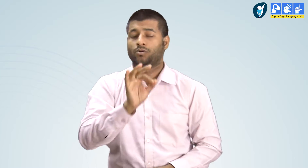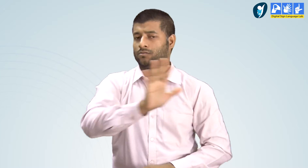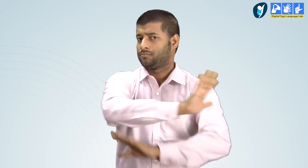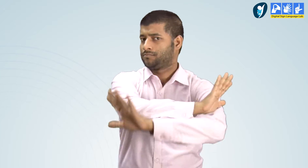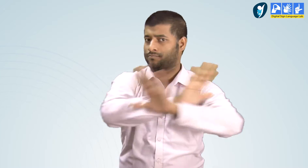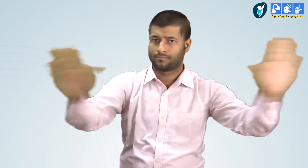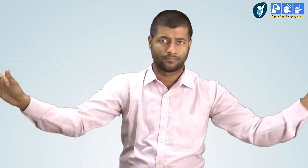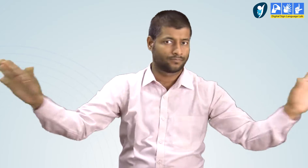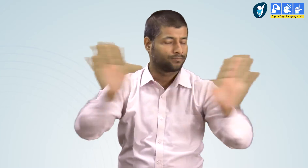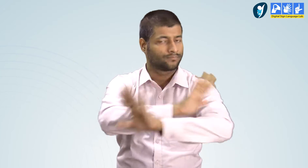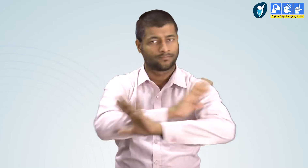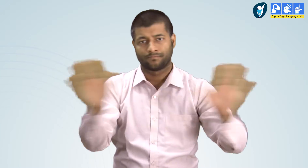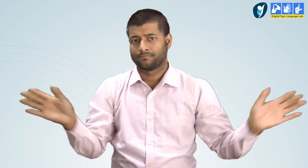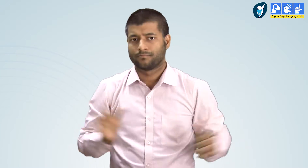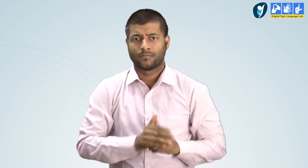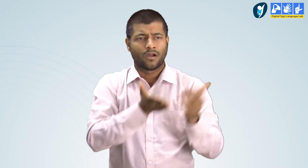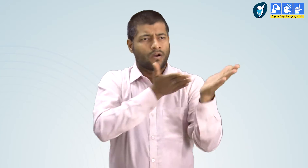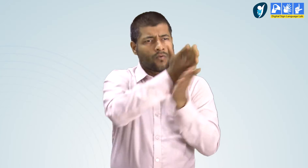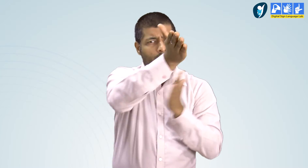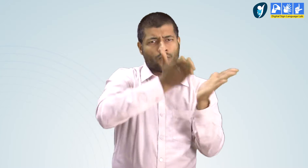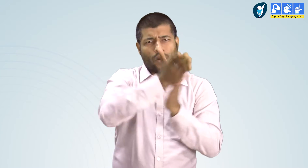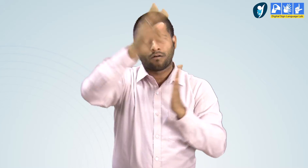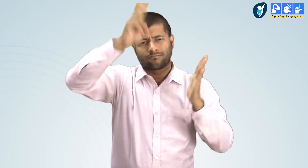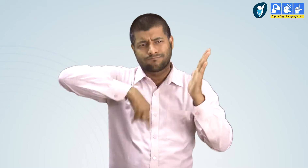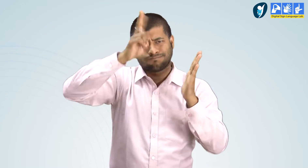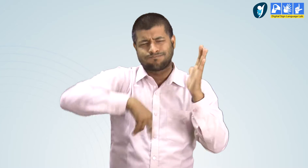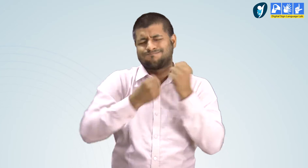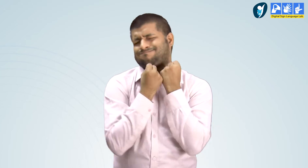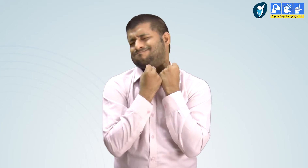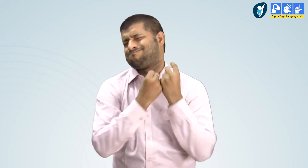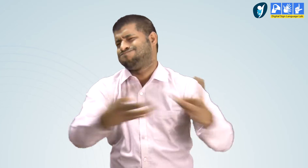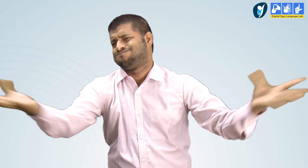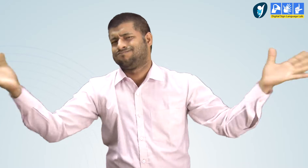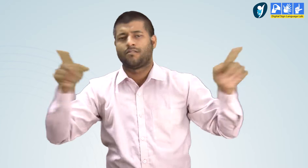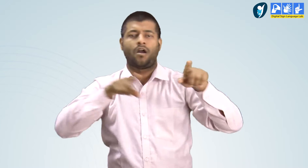But, really there are many ways to read.